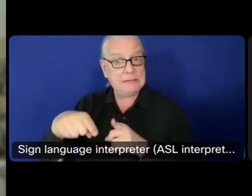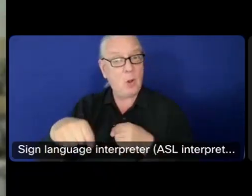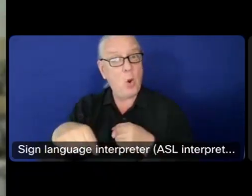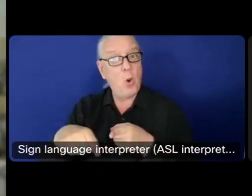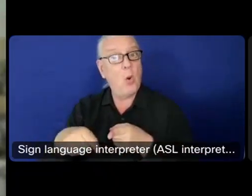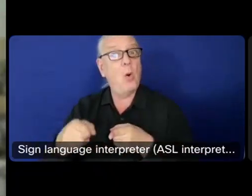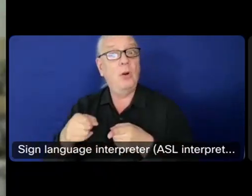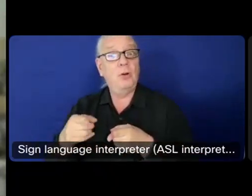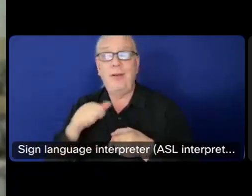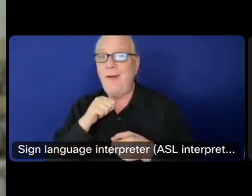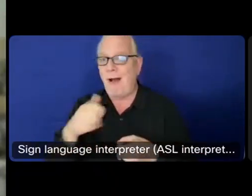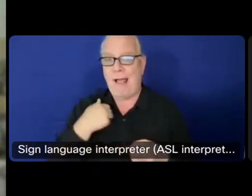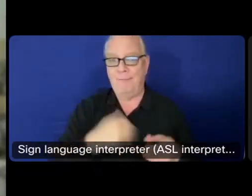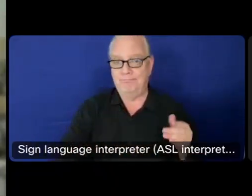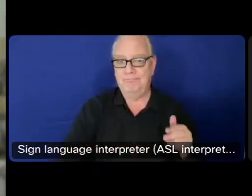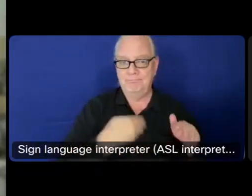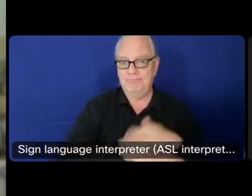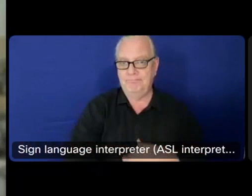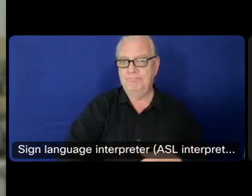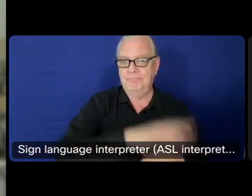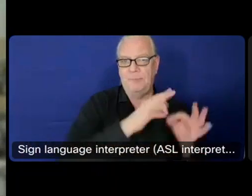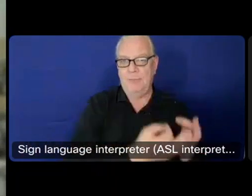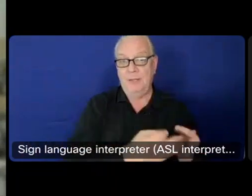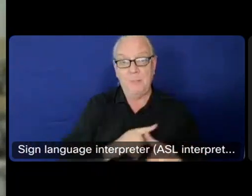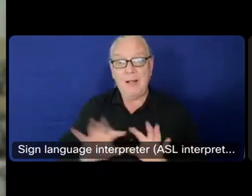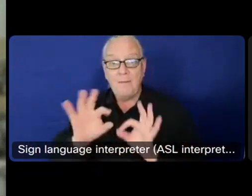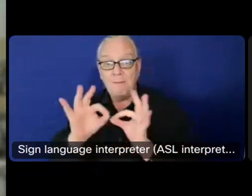family because, you know, you don't have a relationship with